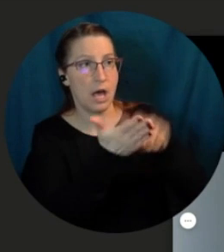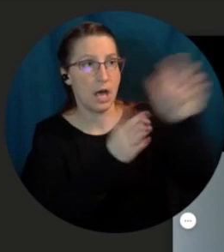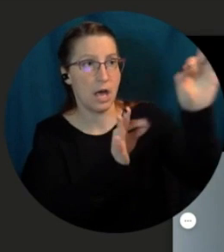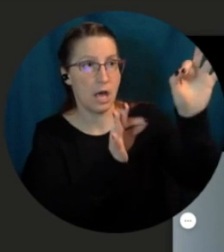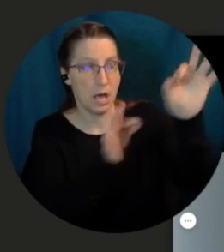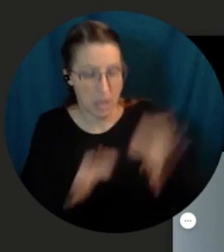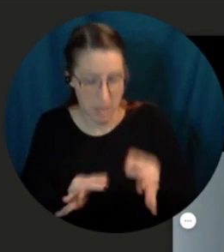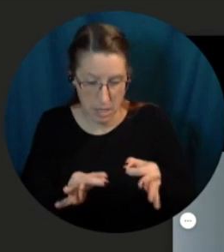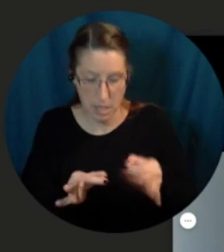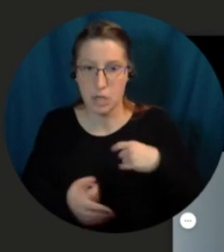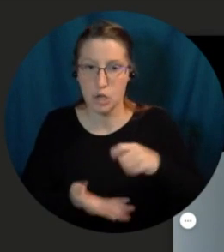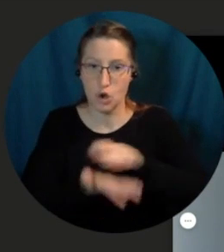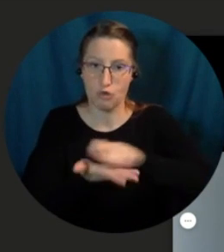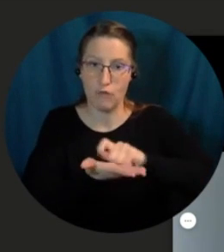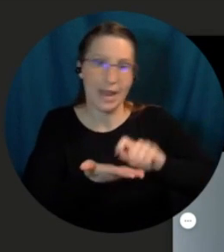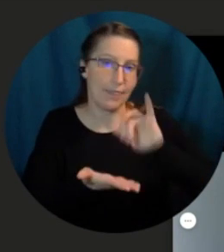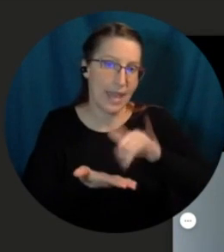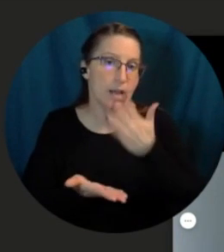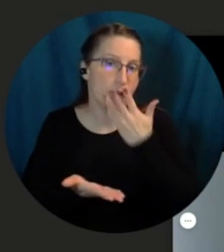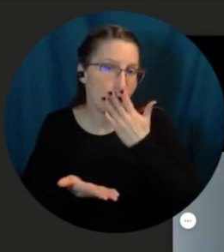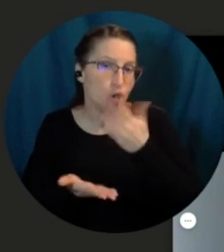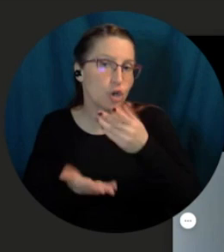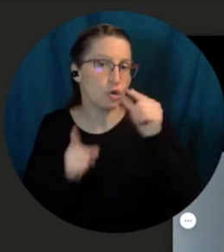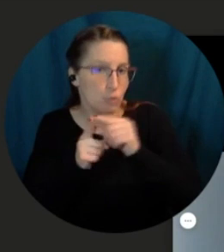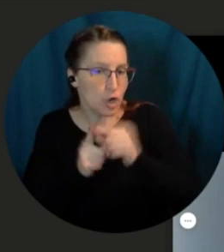and maybe what the object was on to a piece